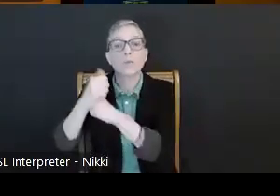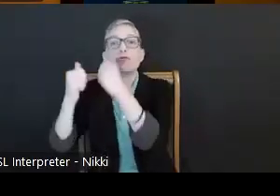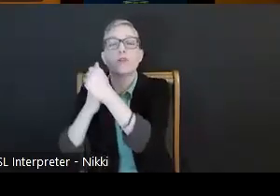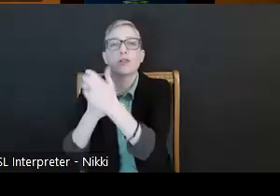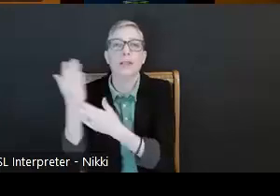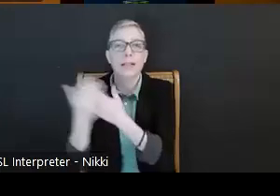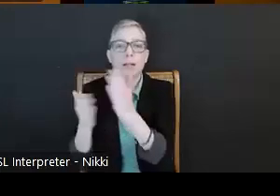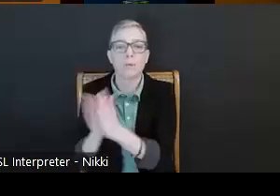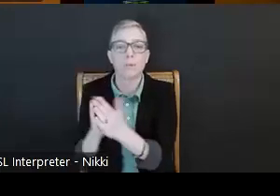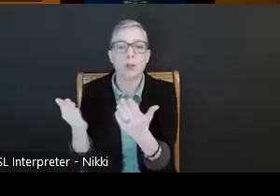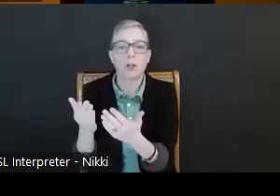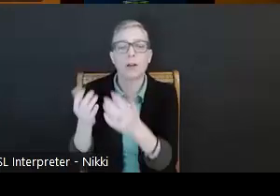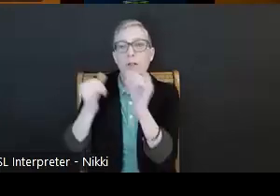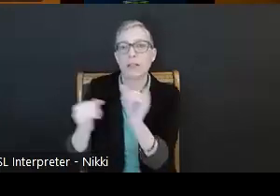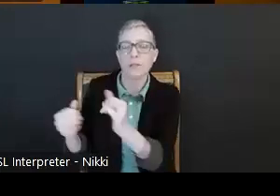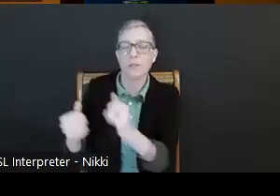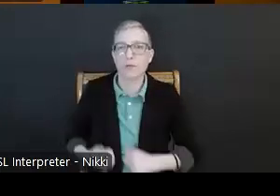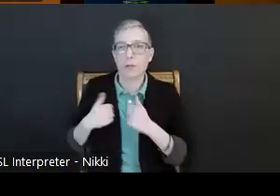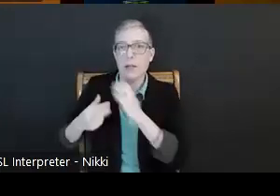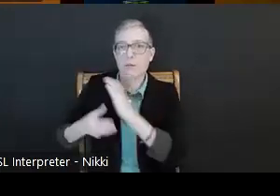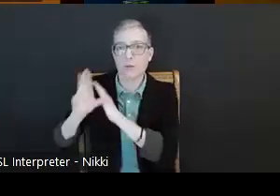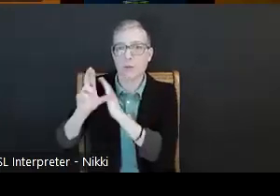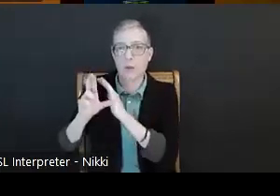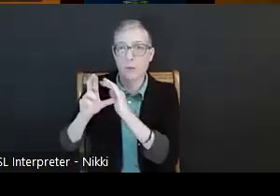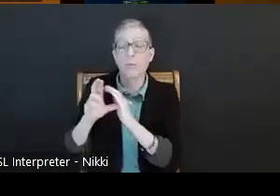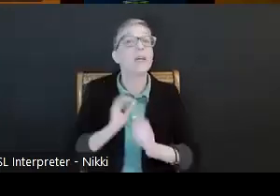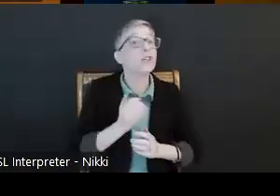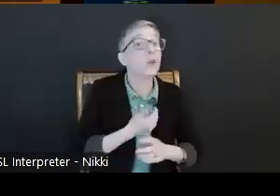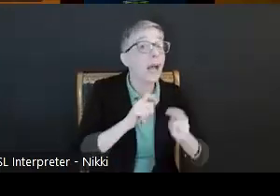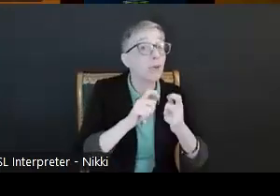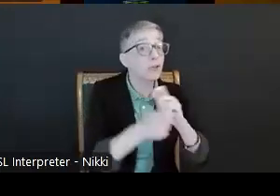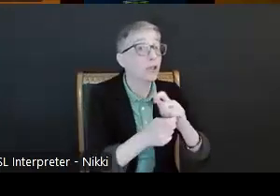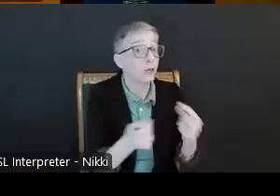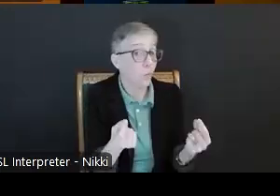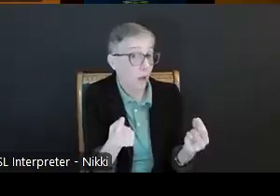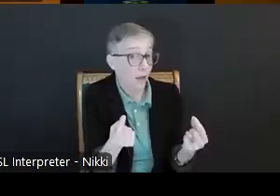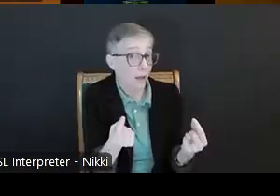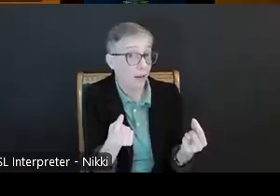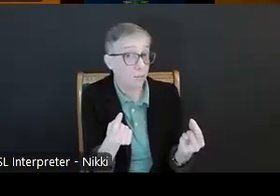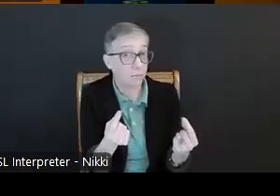adaptation was included was um being able to think about how to fully integrate the caregiver into